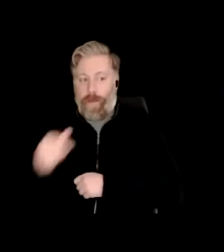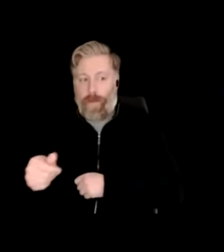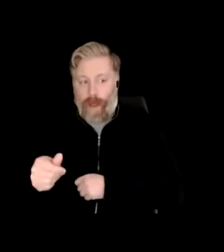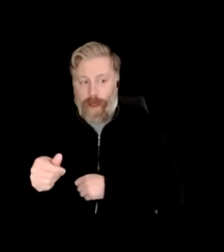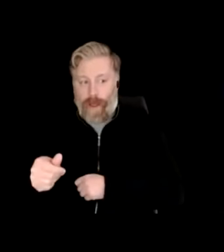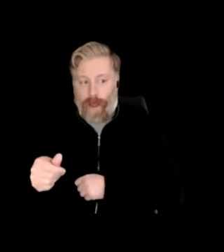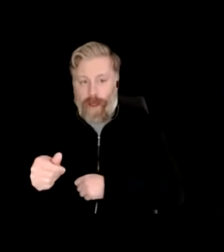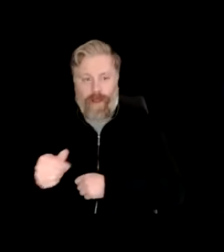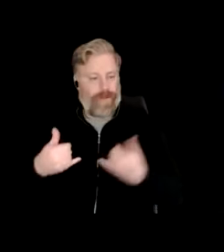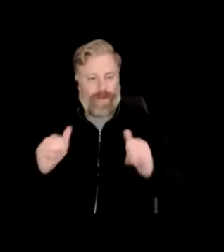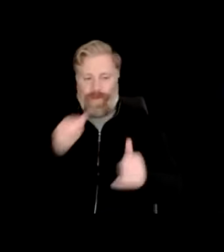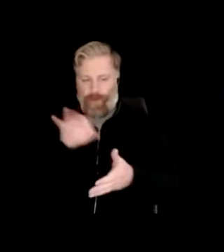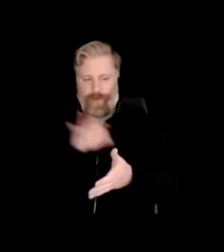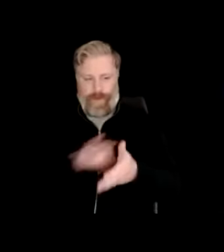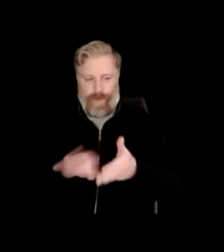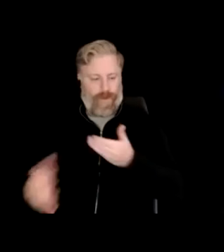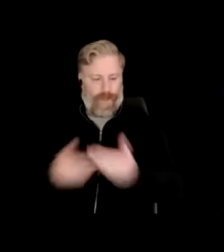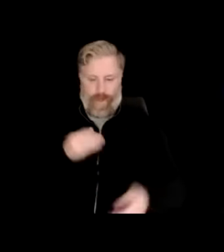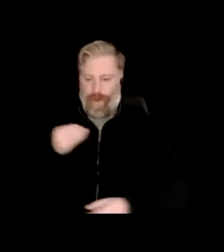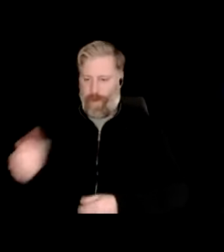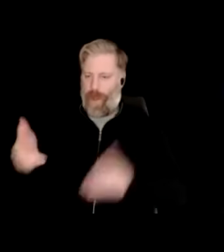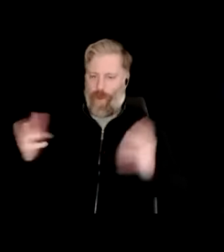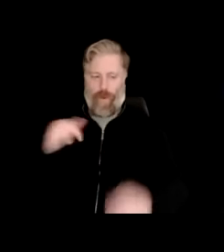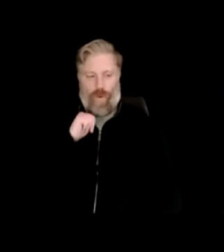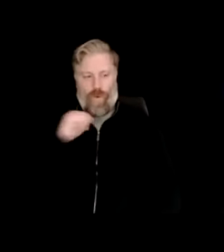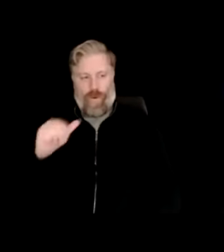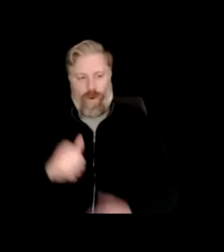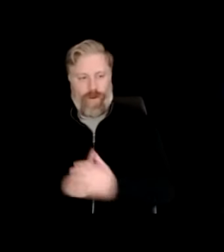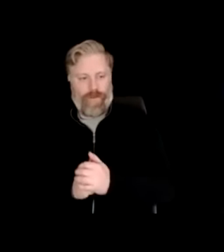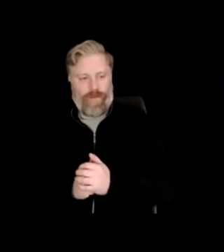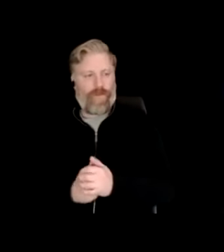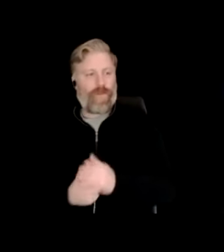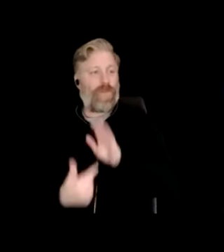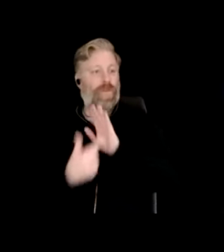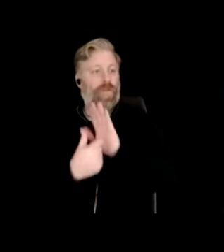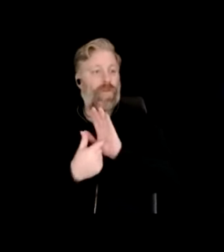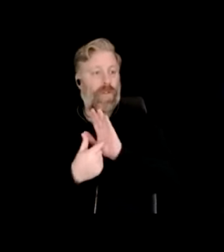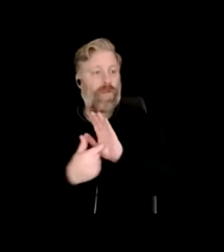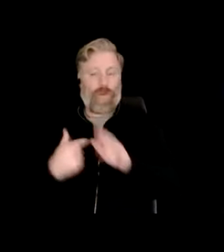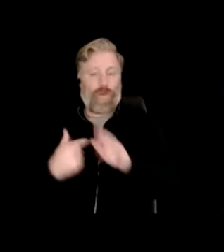Performing artist fees, for example, would be an incurred expense at the time a contract is signed,